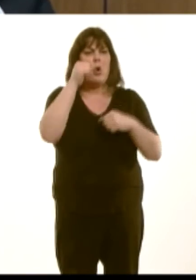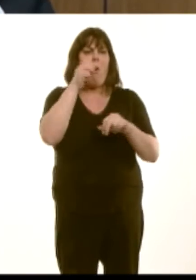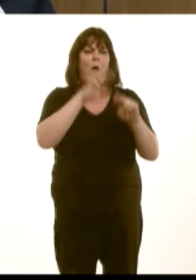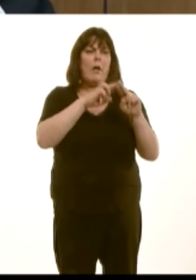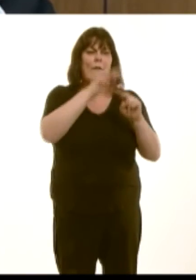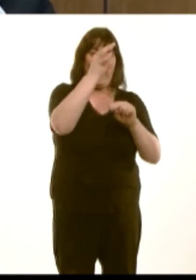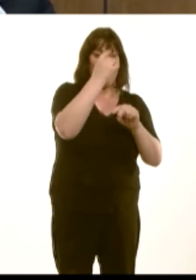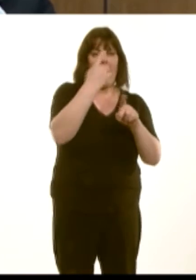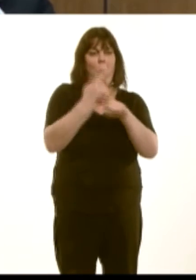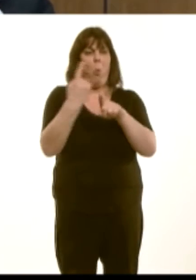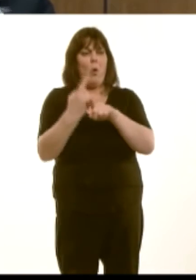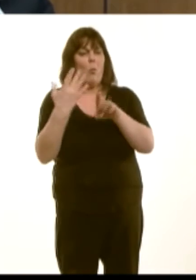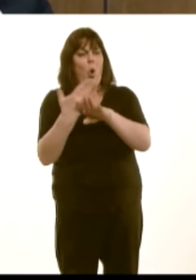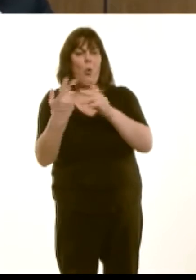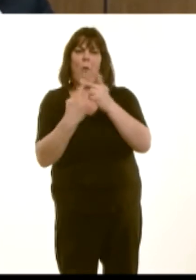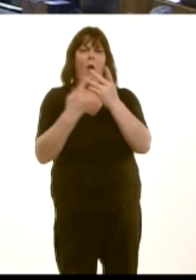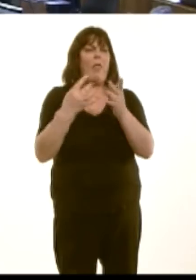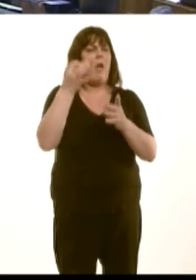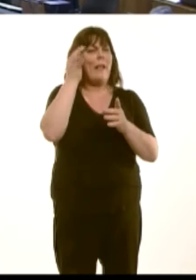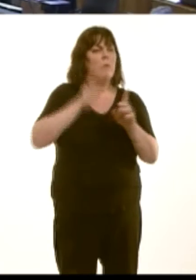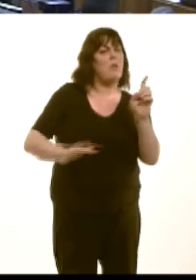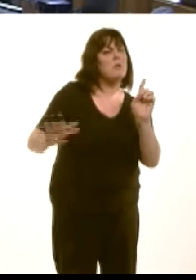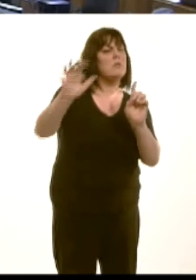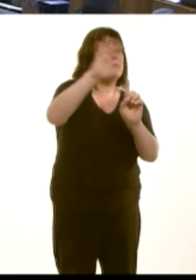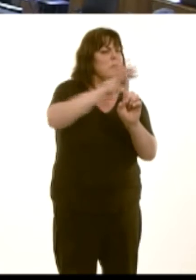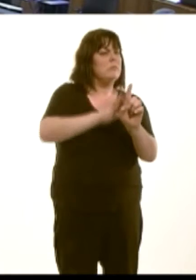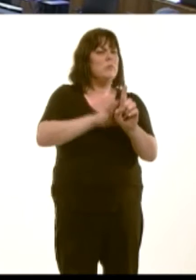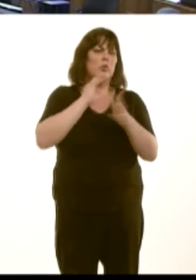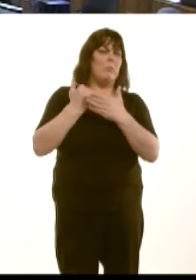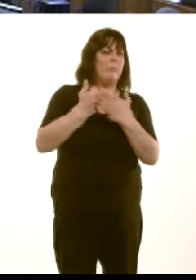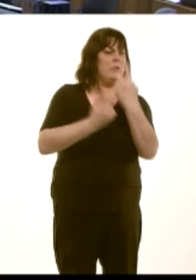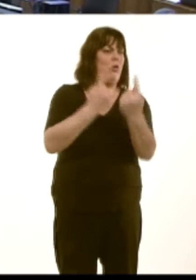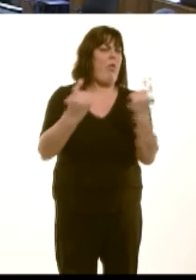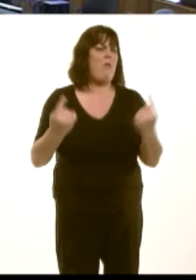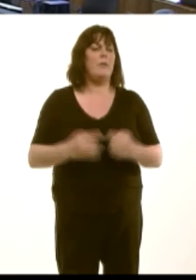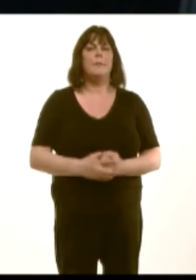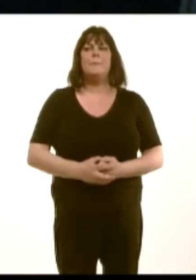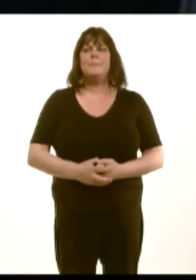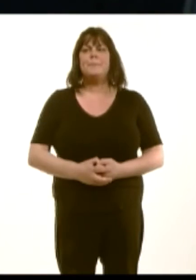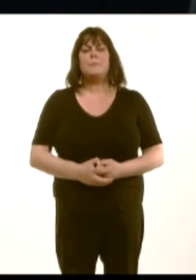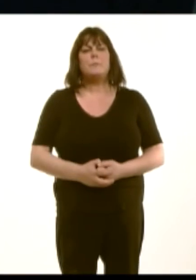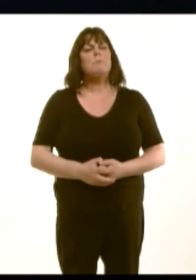it, and indeed those across the border, for the benefit of all. Kirsty Williams: Iím glad to hear, First Minister, that you have confidence about the